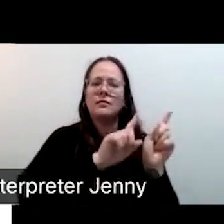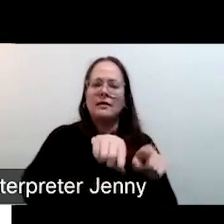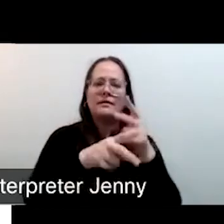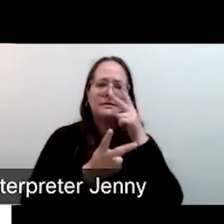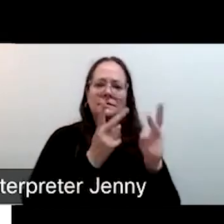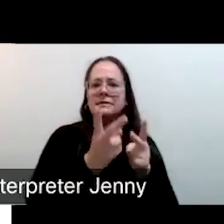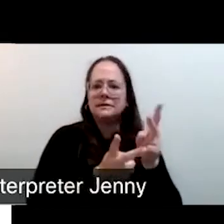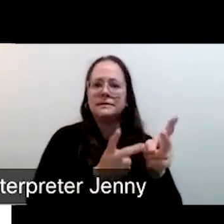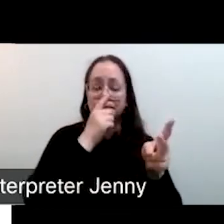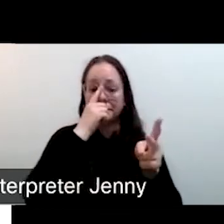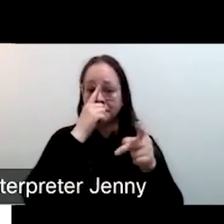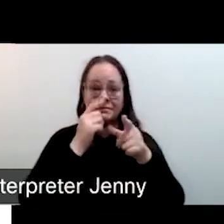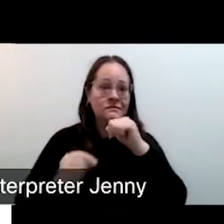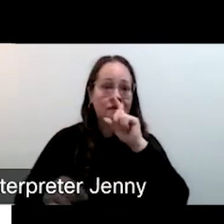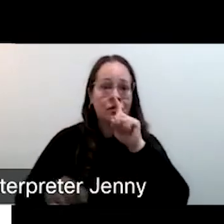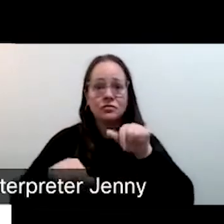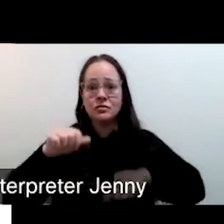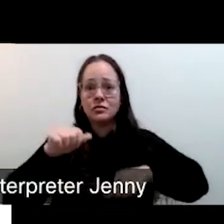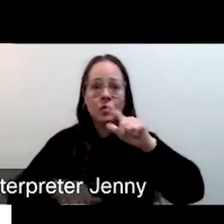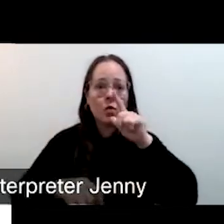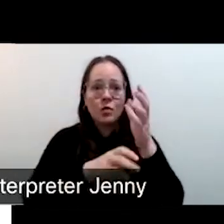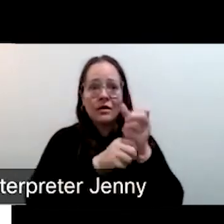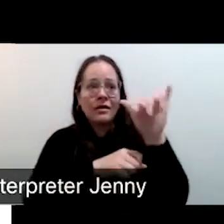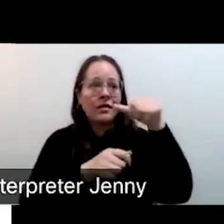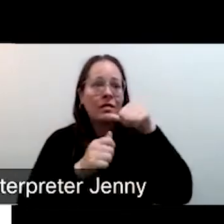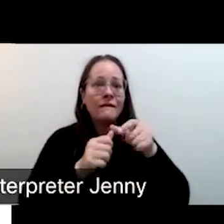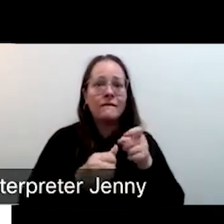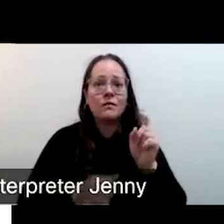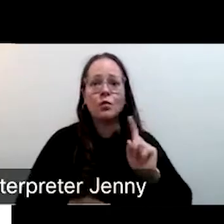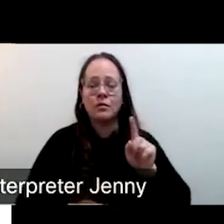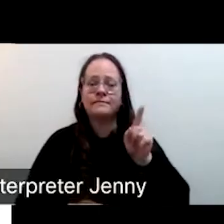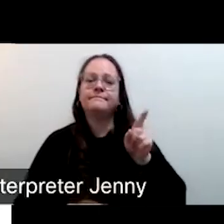If you are not sure who to get your letter from, colleges and universities frequently